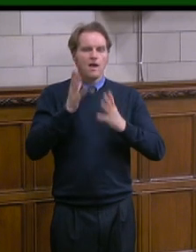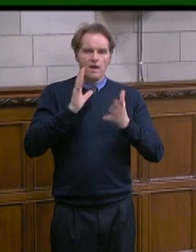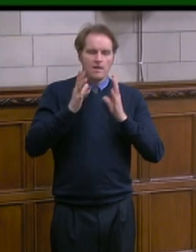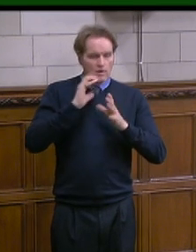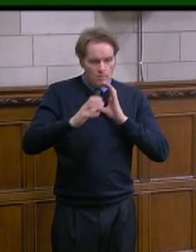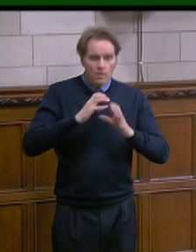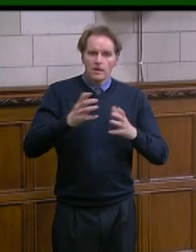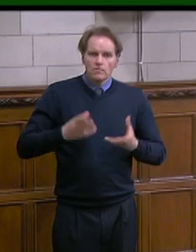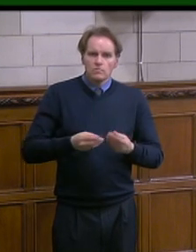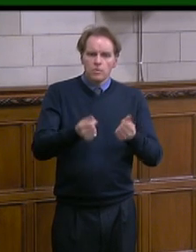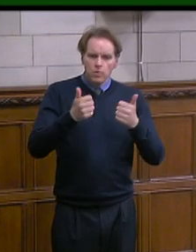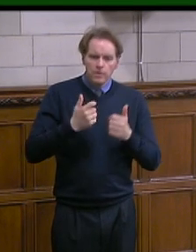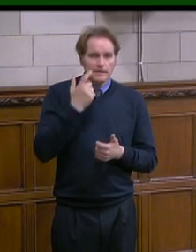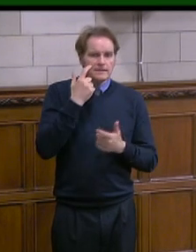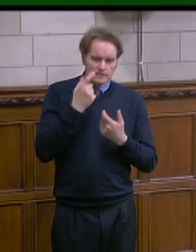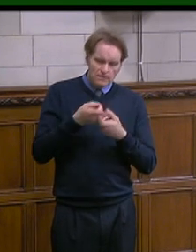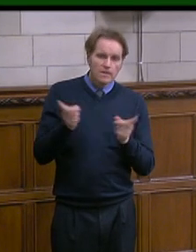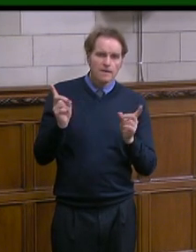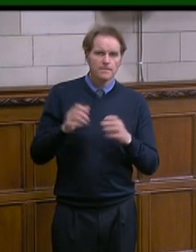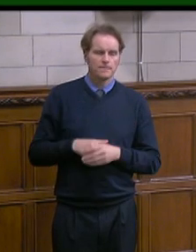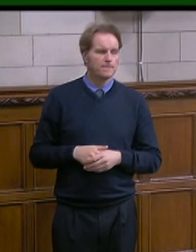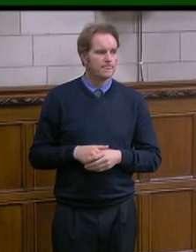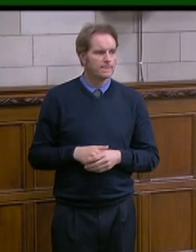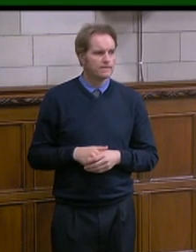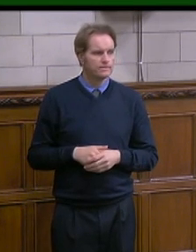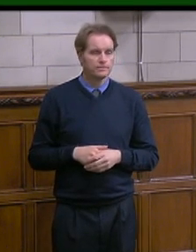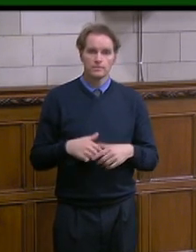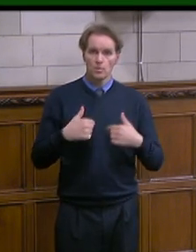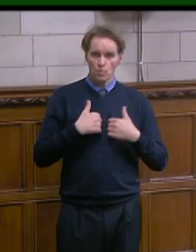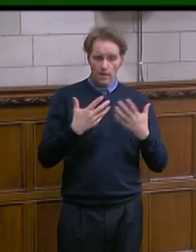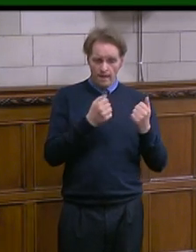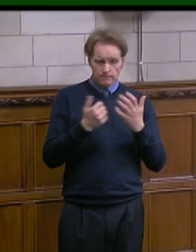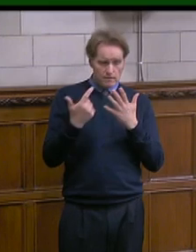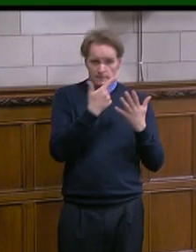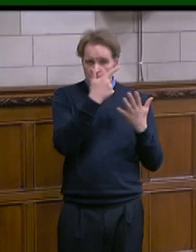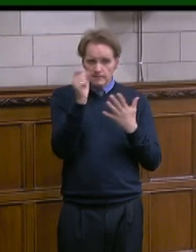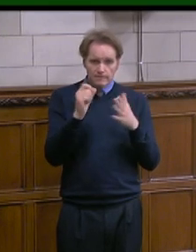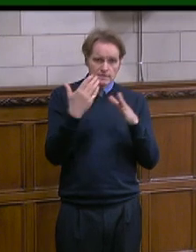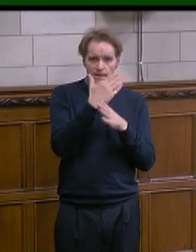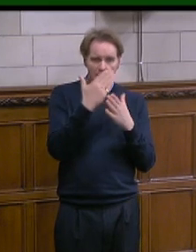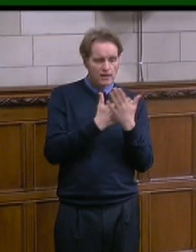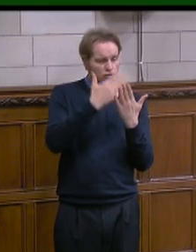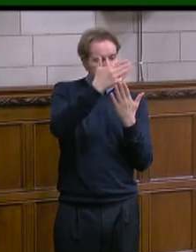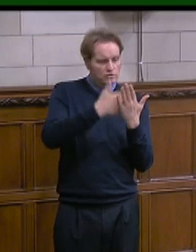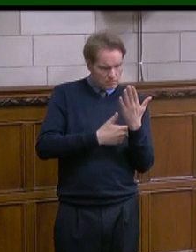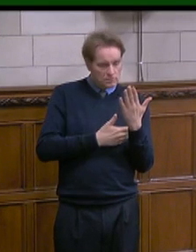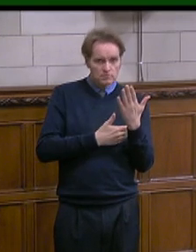The BSL national plan also sets out 70 actions that Ministers will take by 2020 to improve